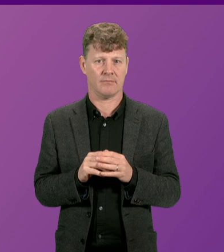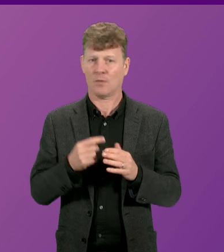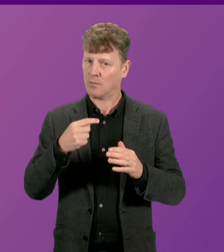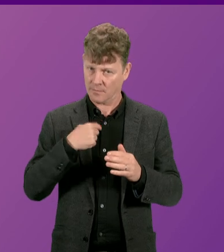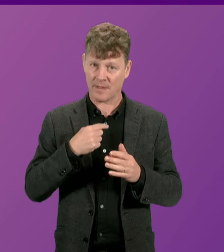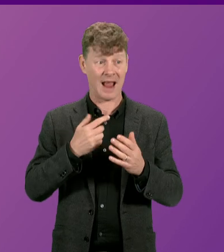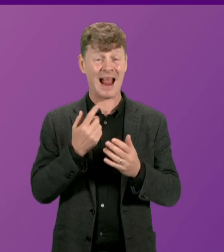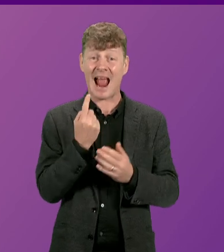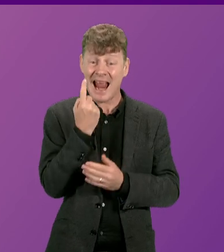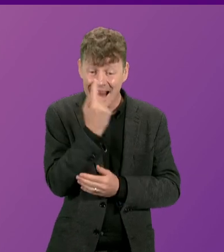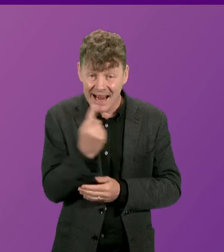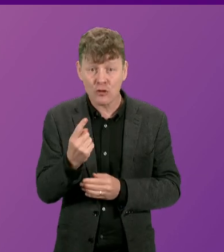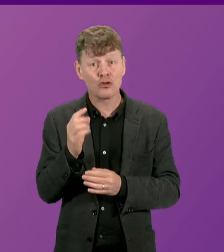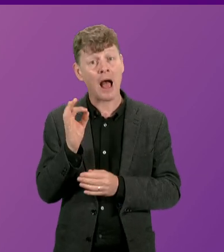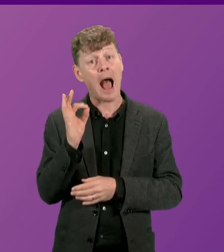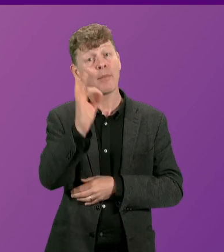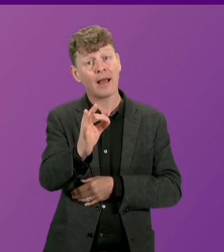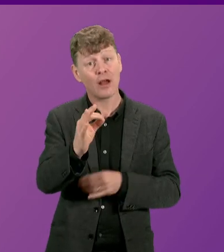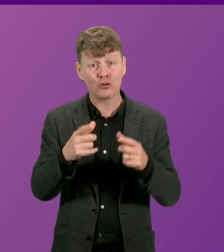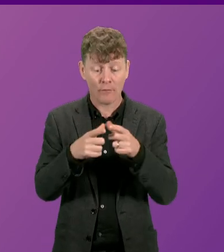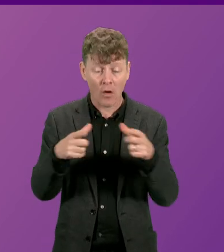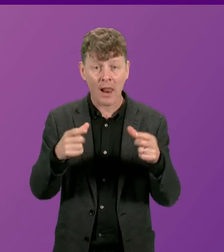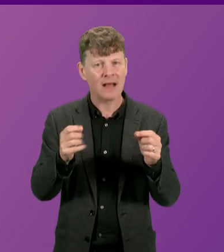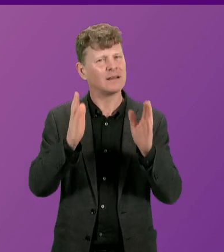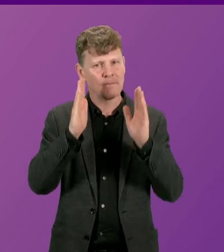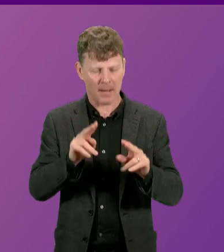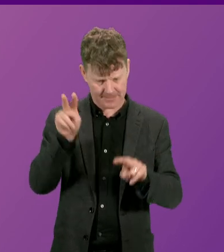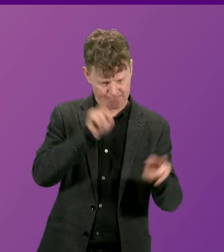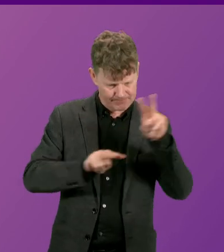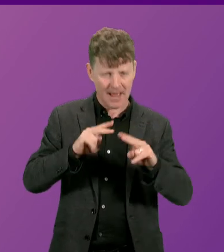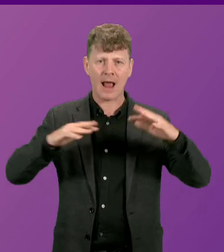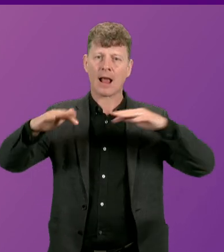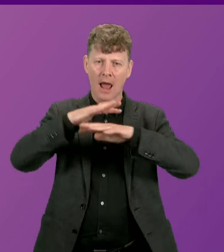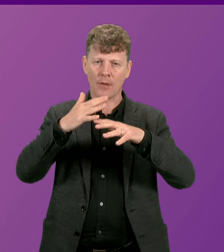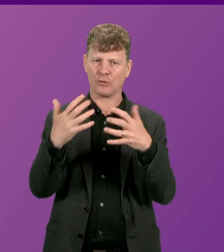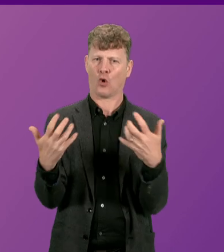individual application should be subject to a climate compatibility assessment, because